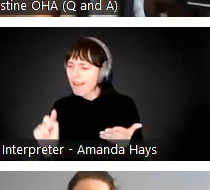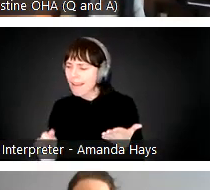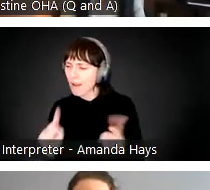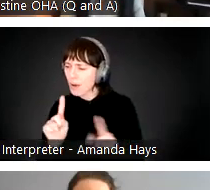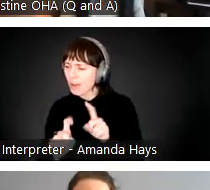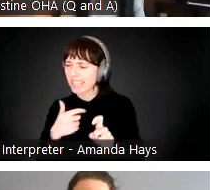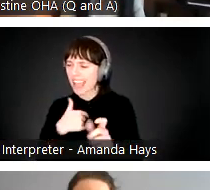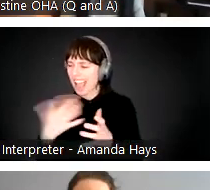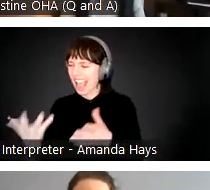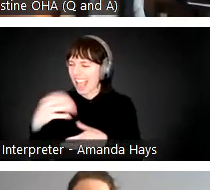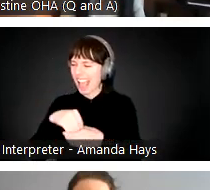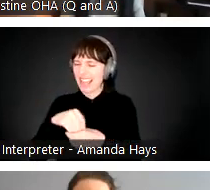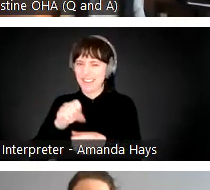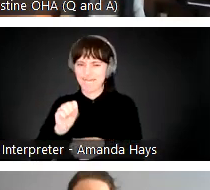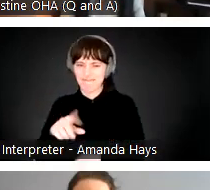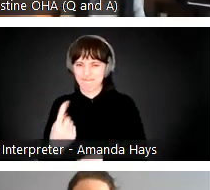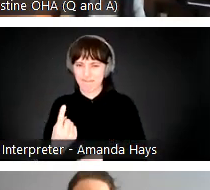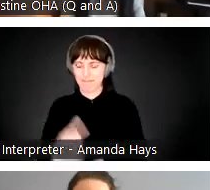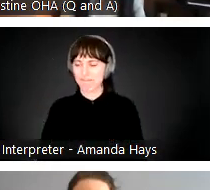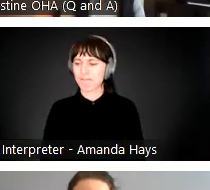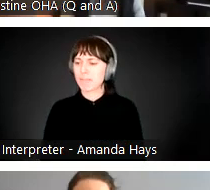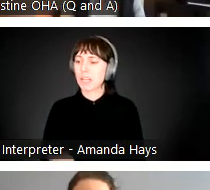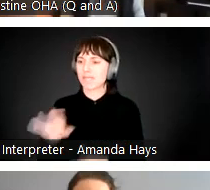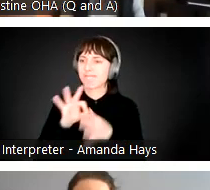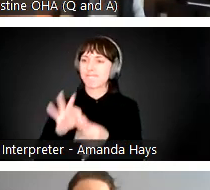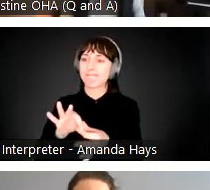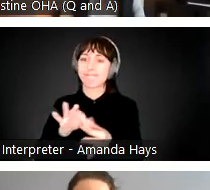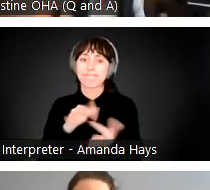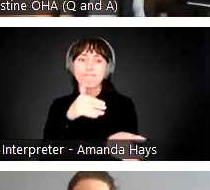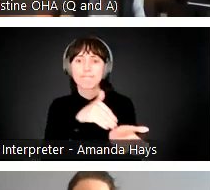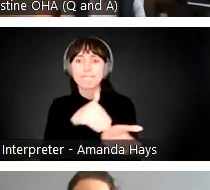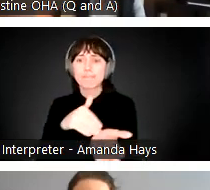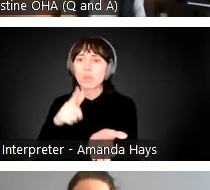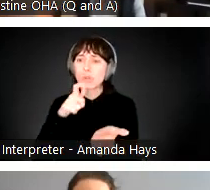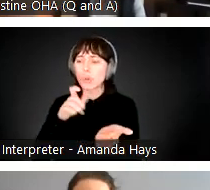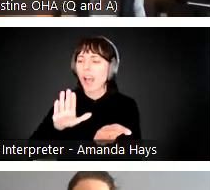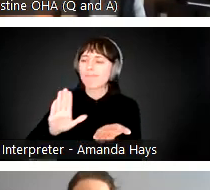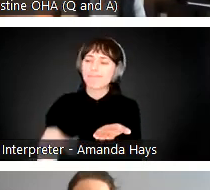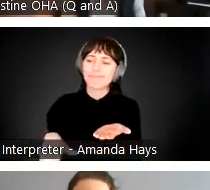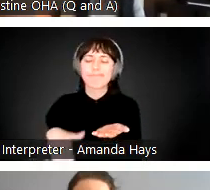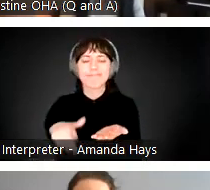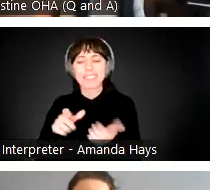that really have to do with medical providers dismissing symptoms of Long